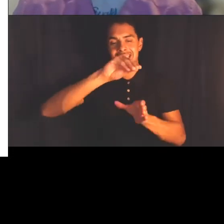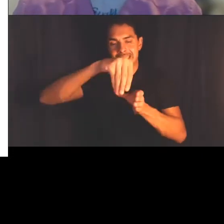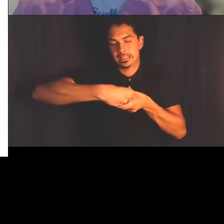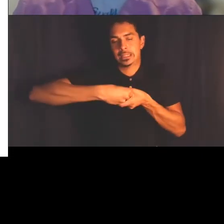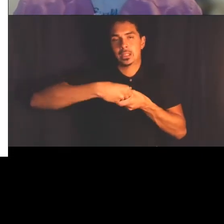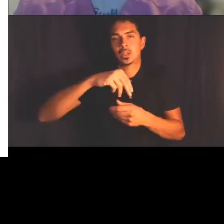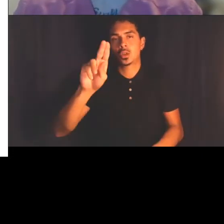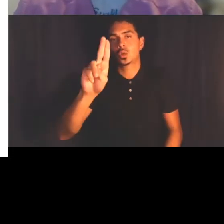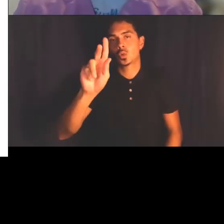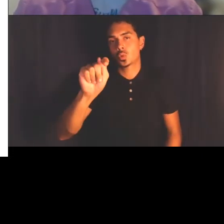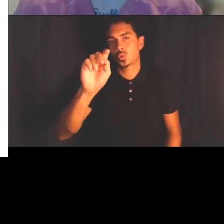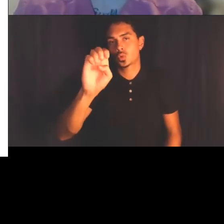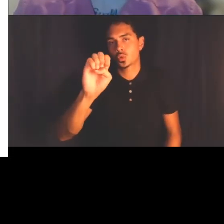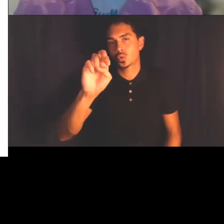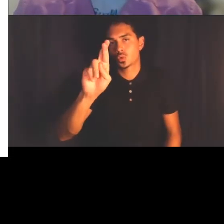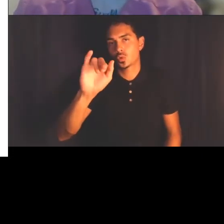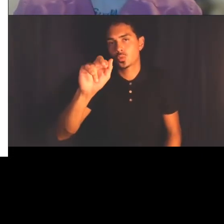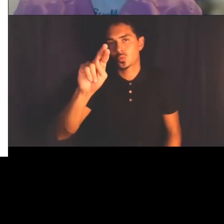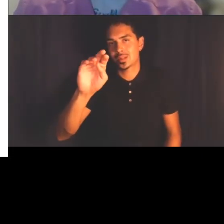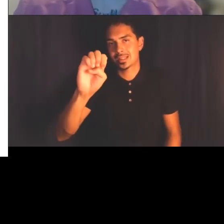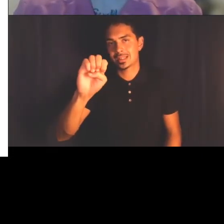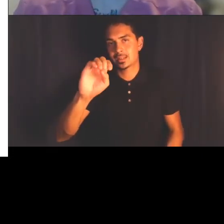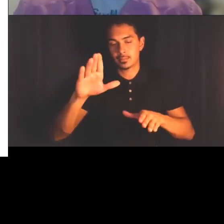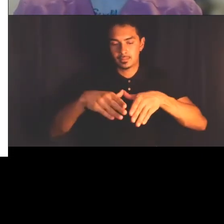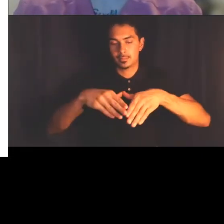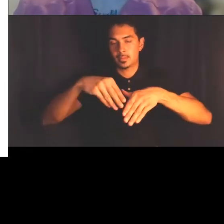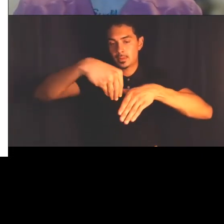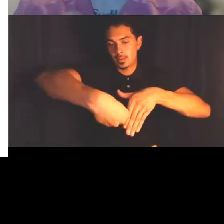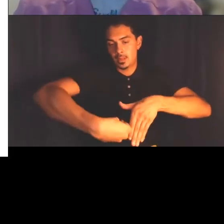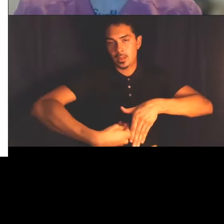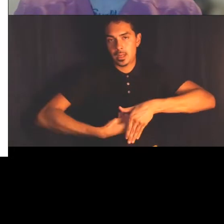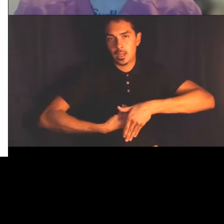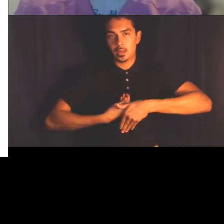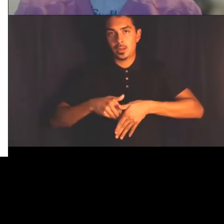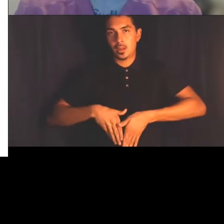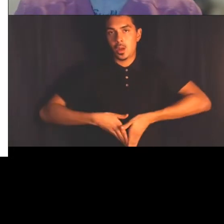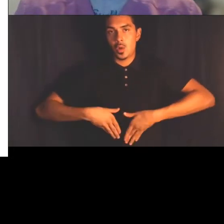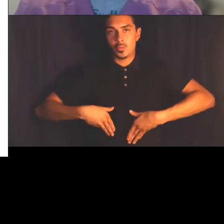So that is a device that has to be inserted